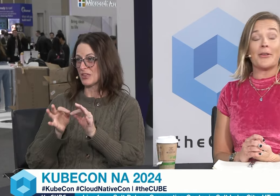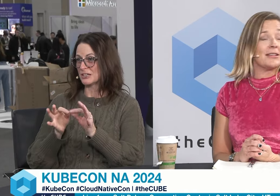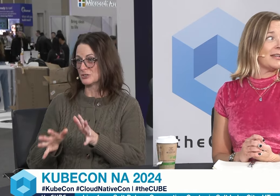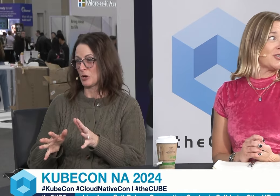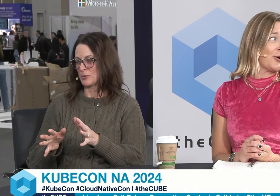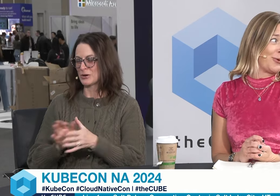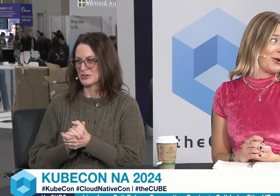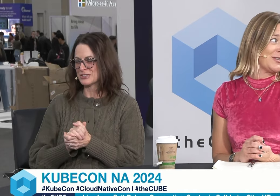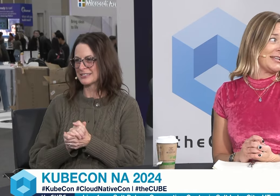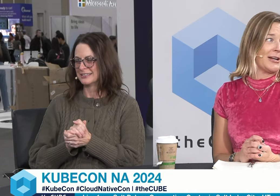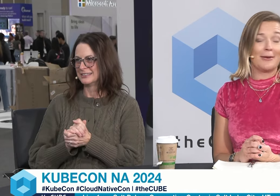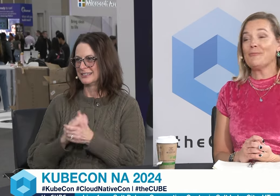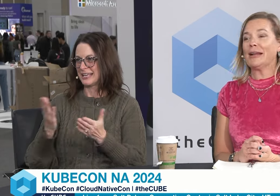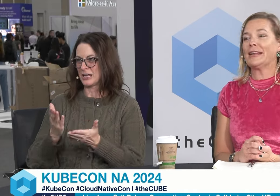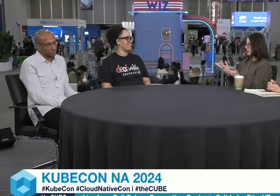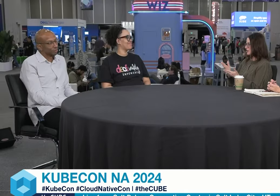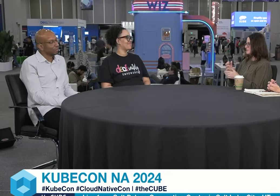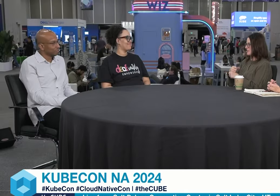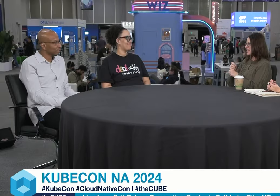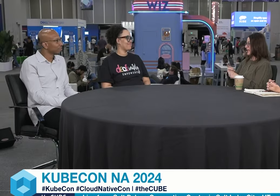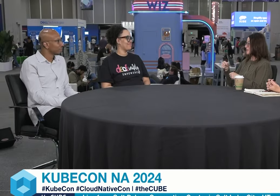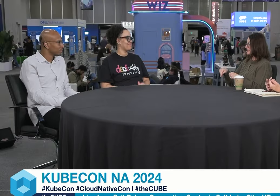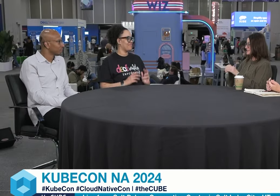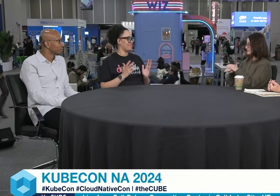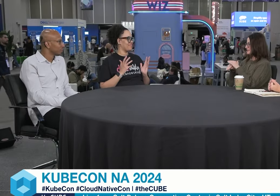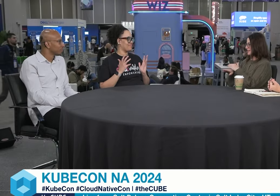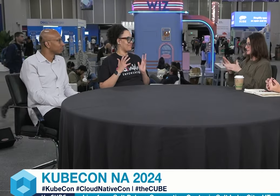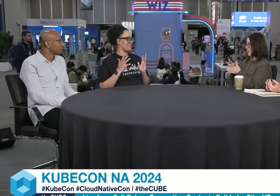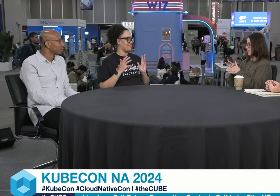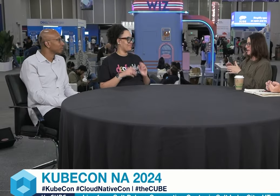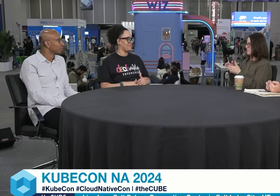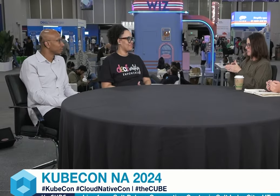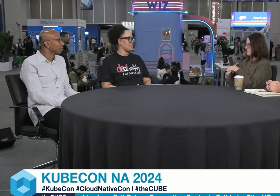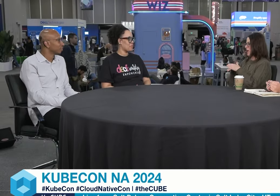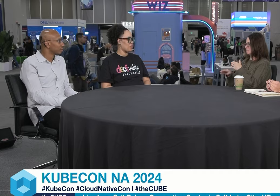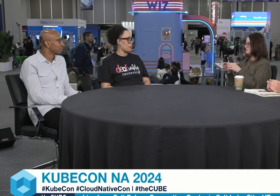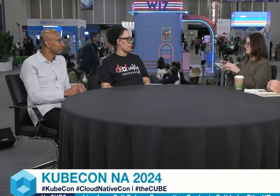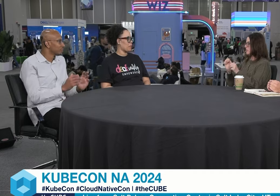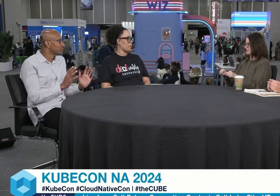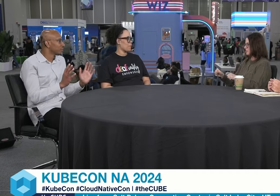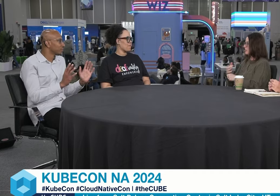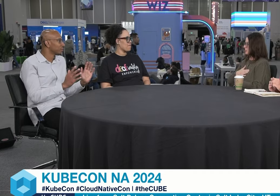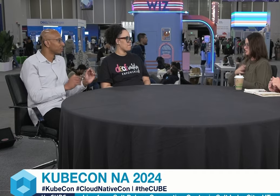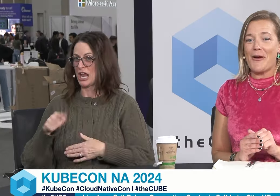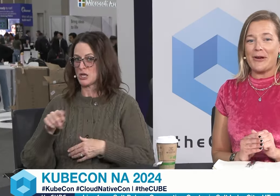of the fabulous interpreters here making this possible. Appreciate you and our production team